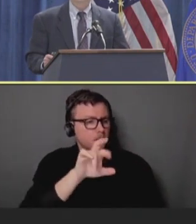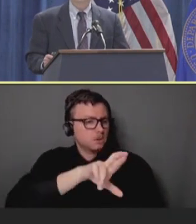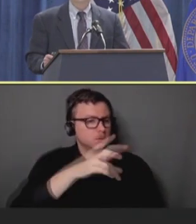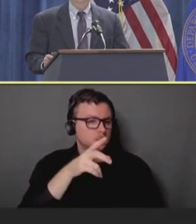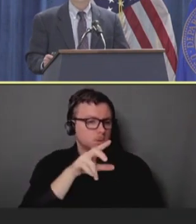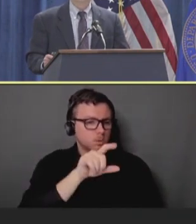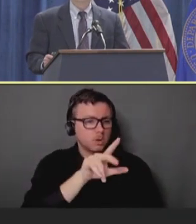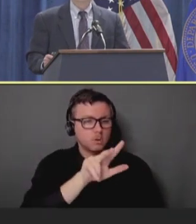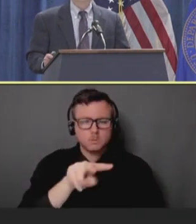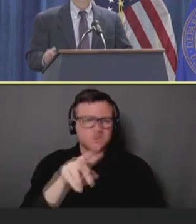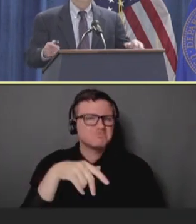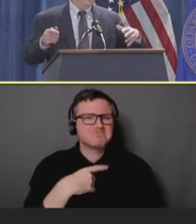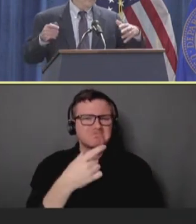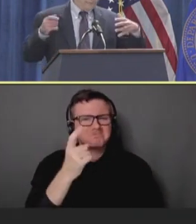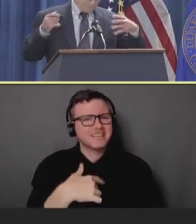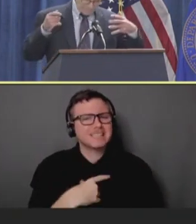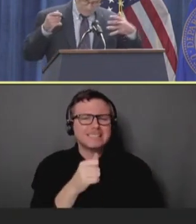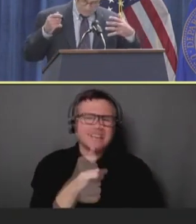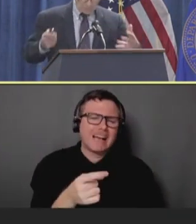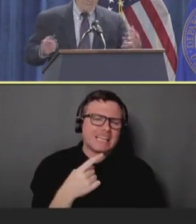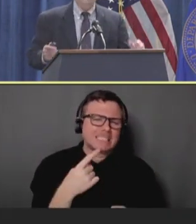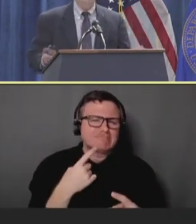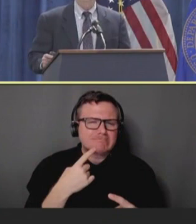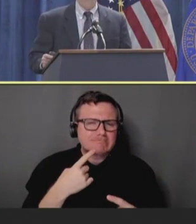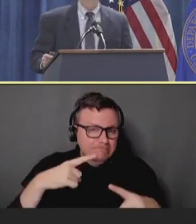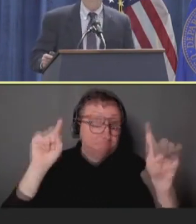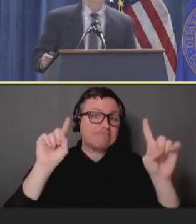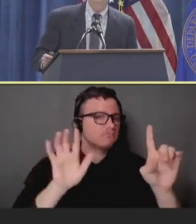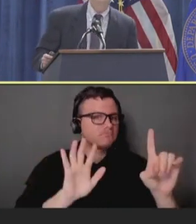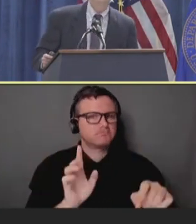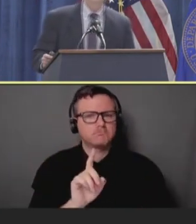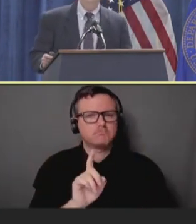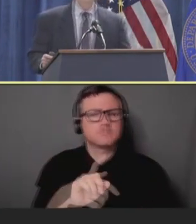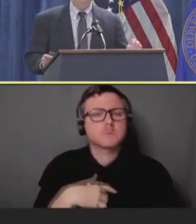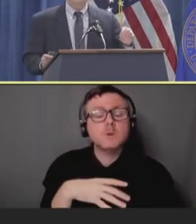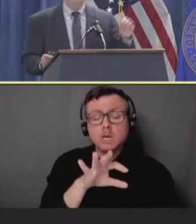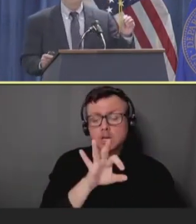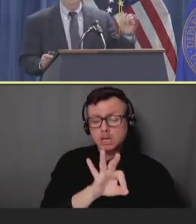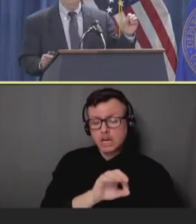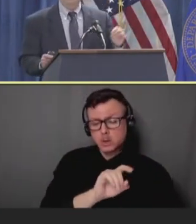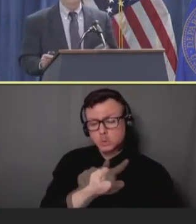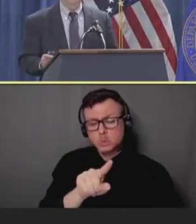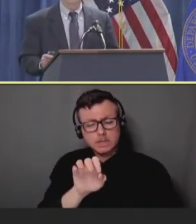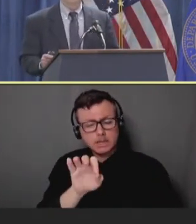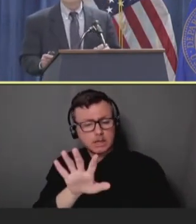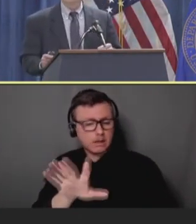You know, if you sort of -- looking at 90 percent to 95 percent rates early on, you're